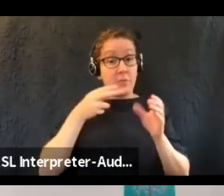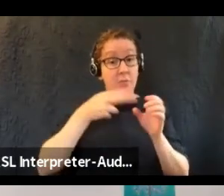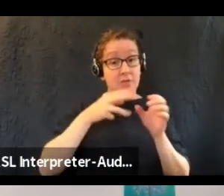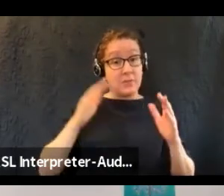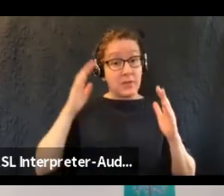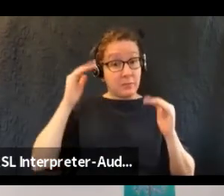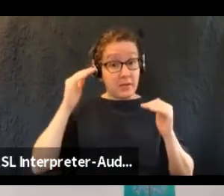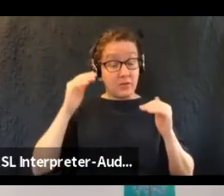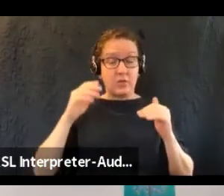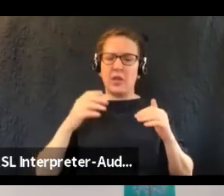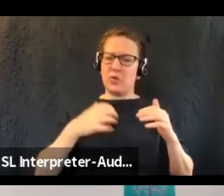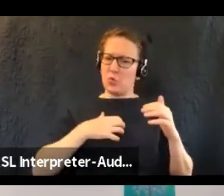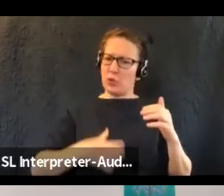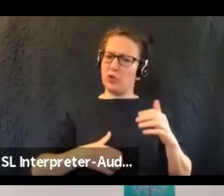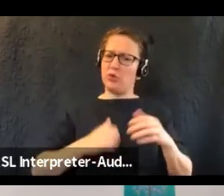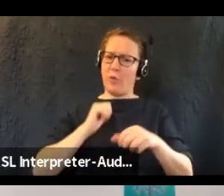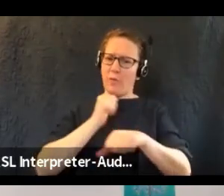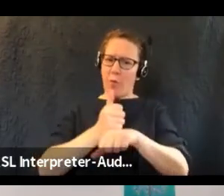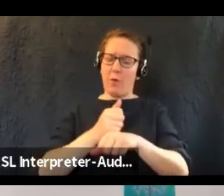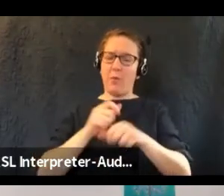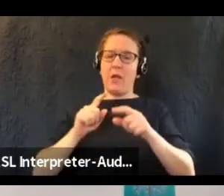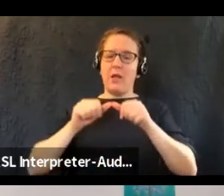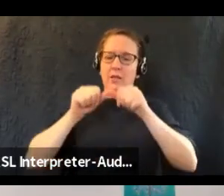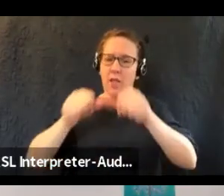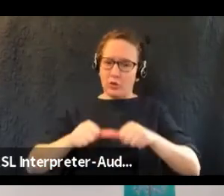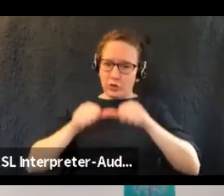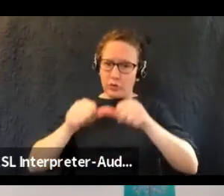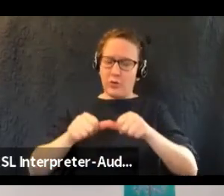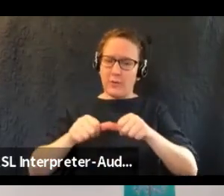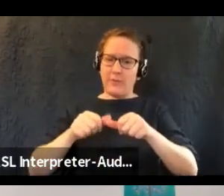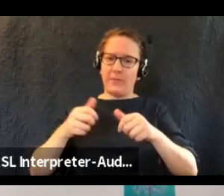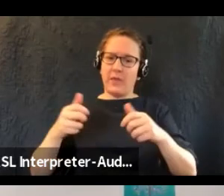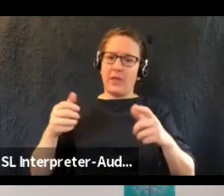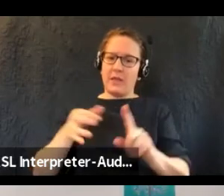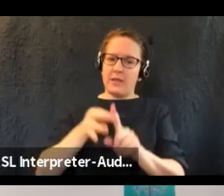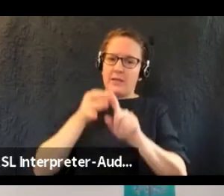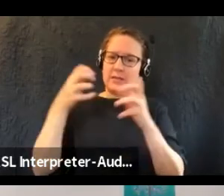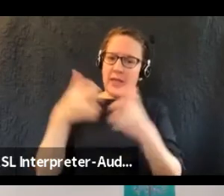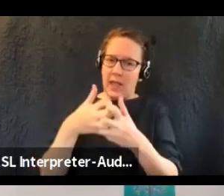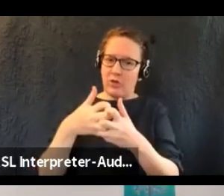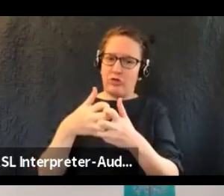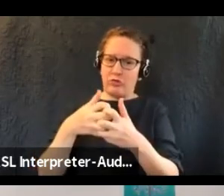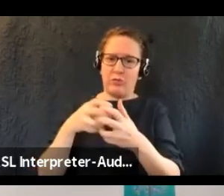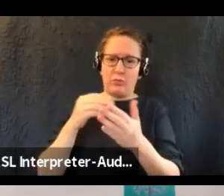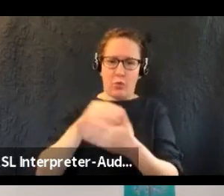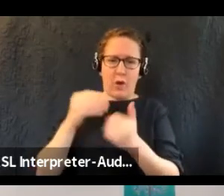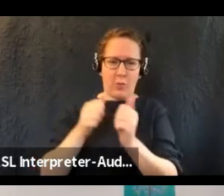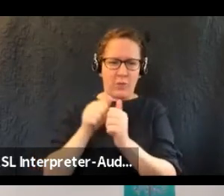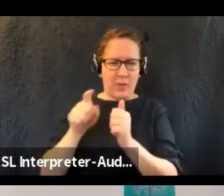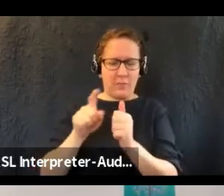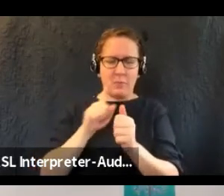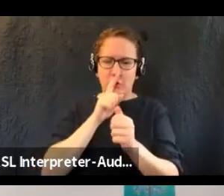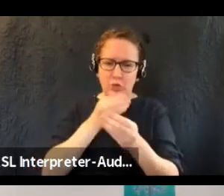form a long term tailored partnership with them, to ensure smooth transactions, and positive